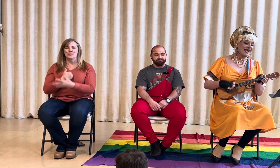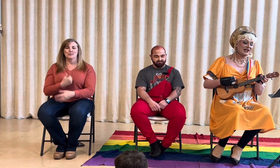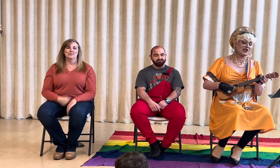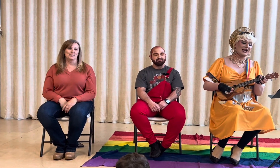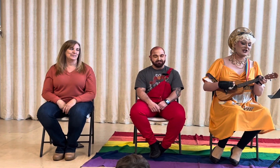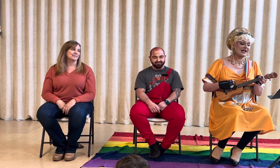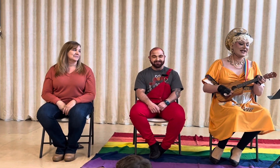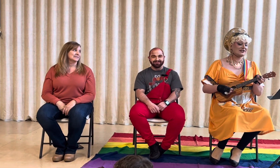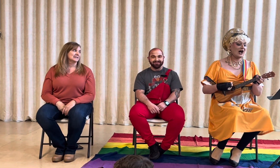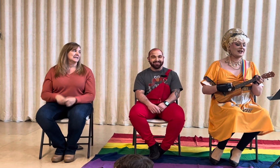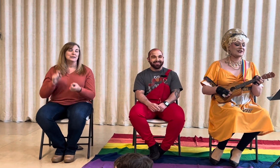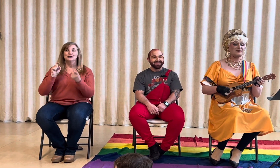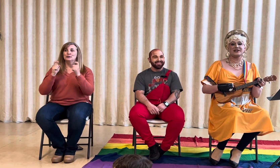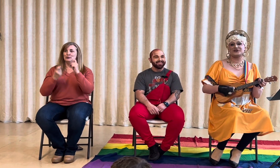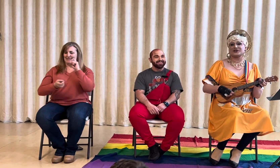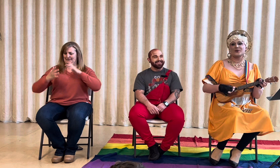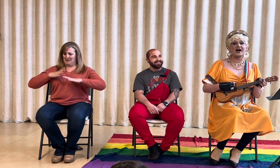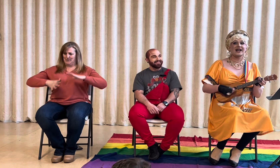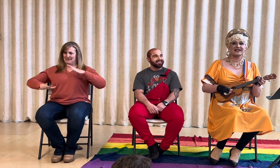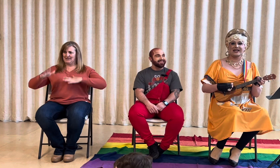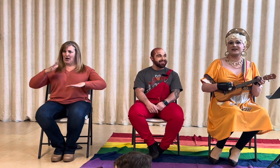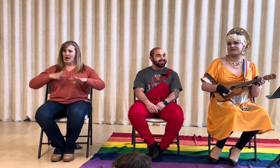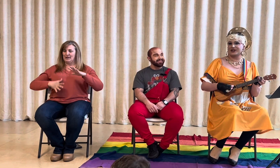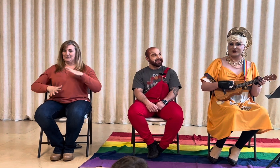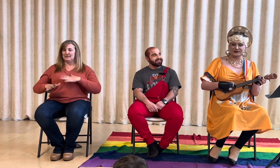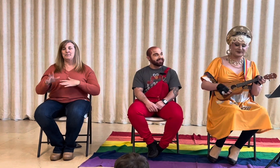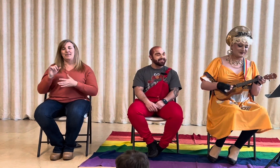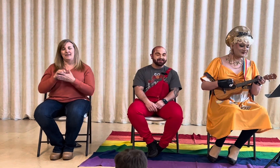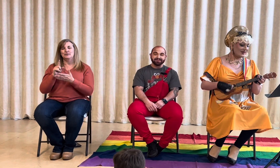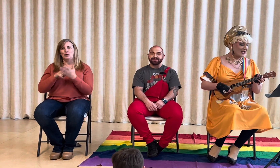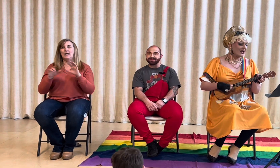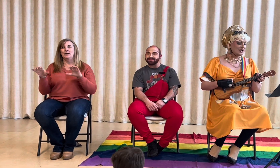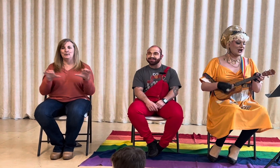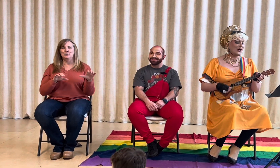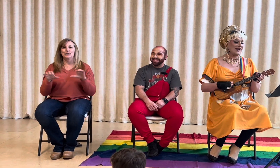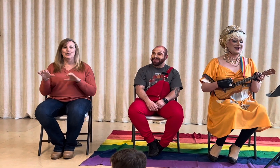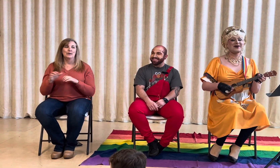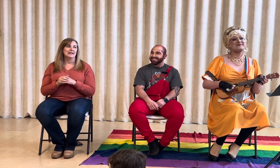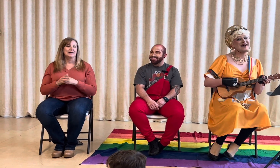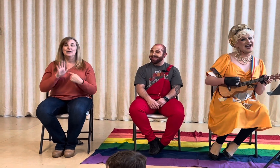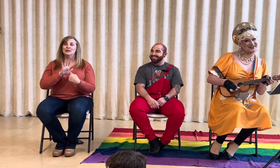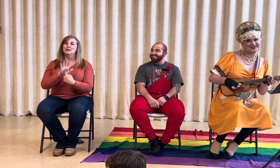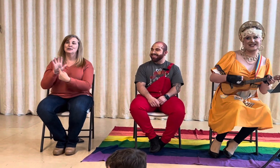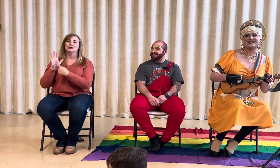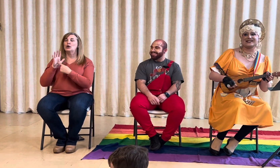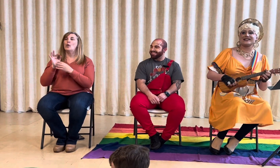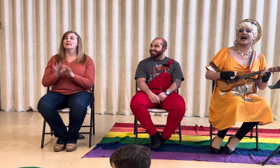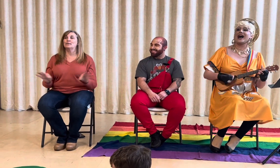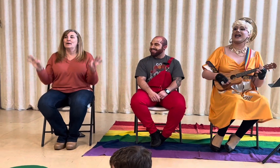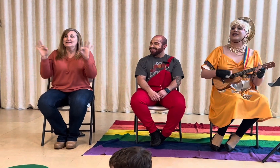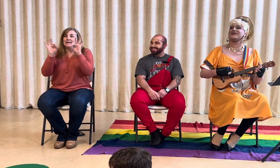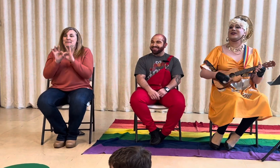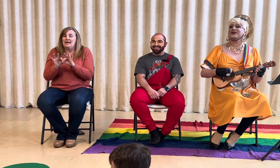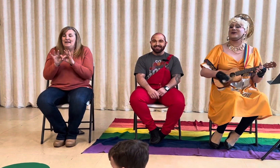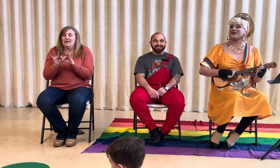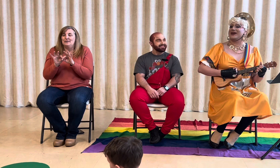Changing his costume is just what he... do. Showing what matters is inside of you.